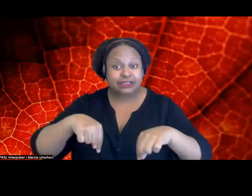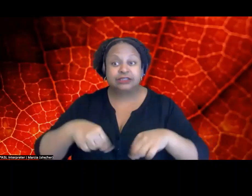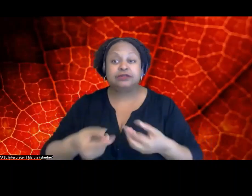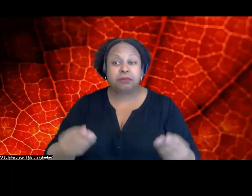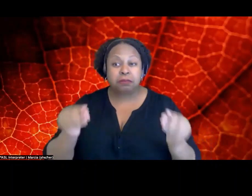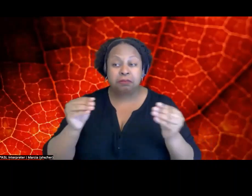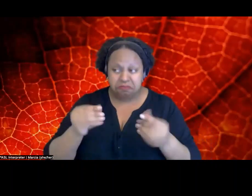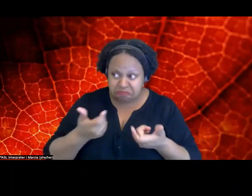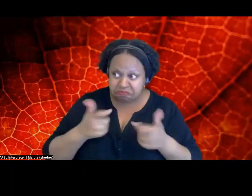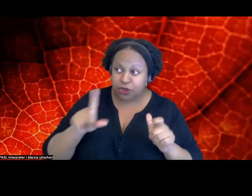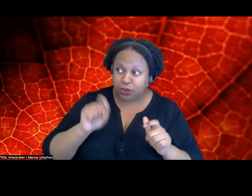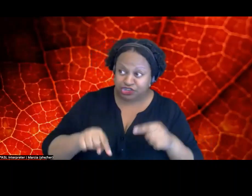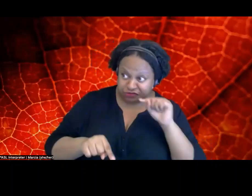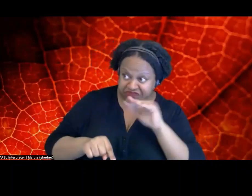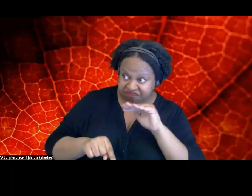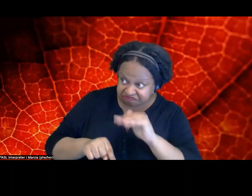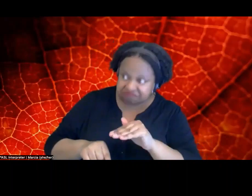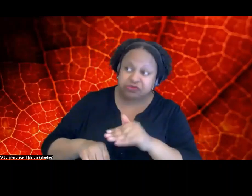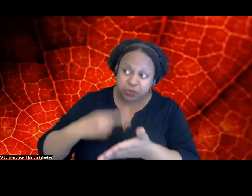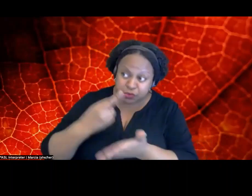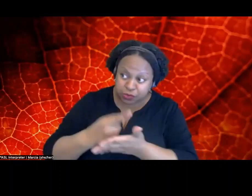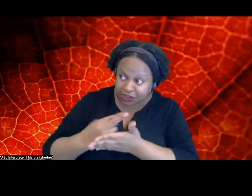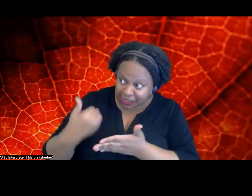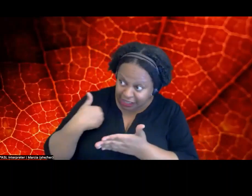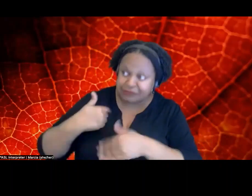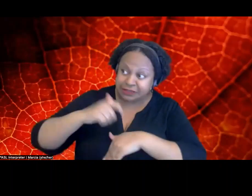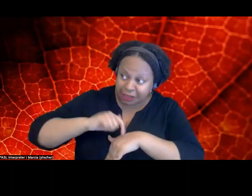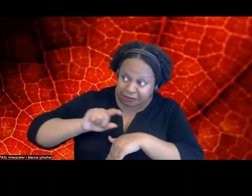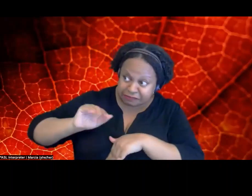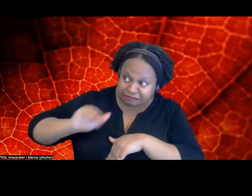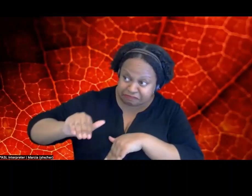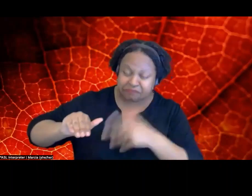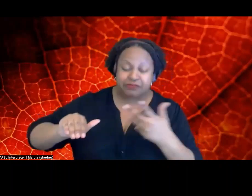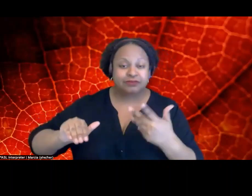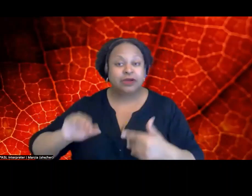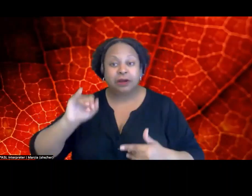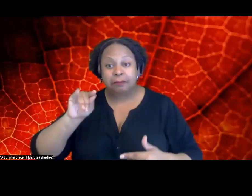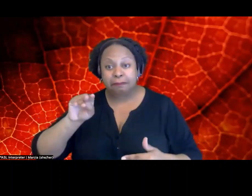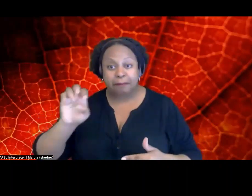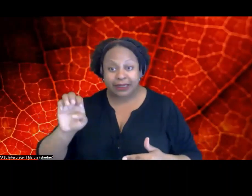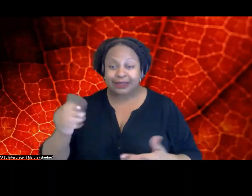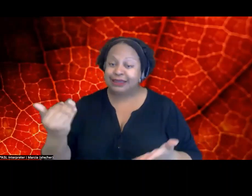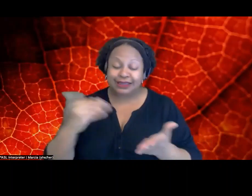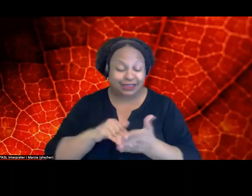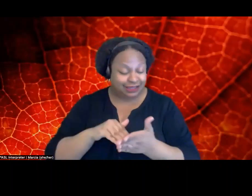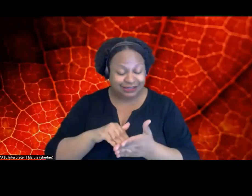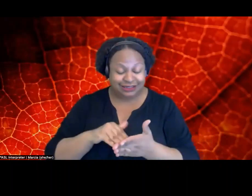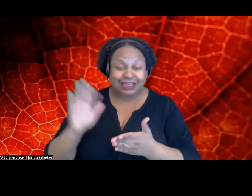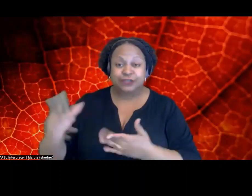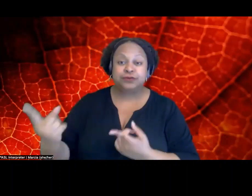And this year being no exception, Mike says we have to do this.